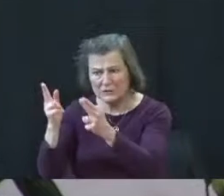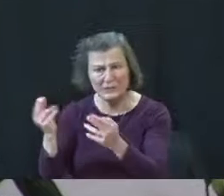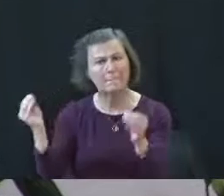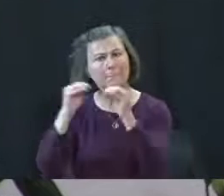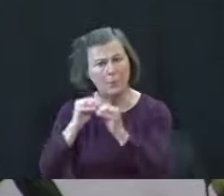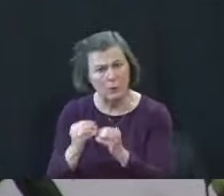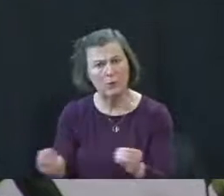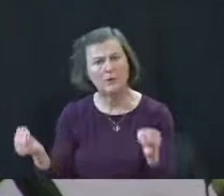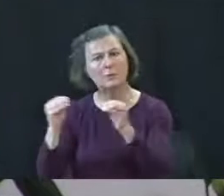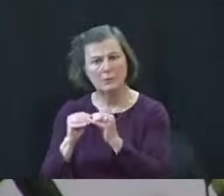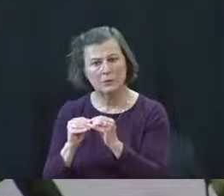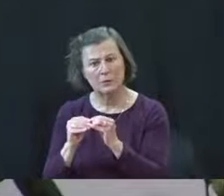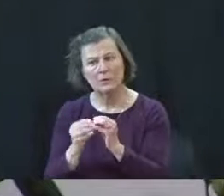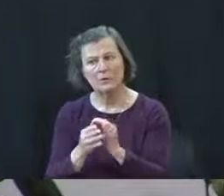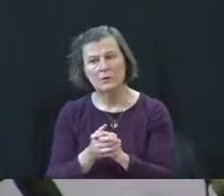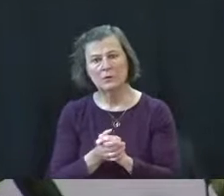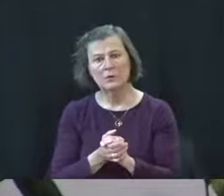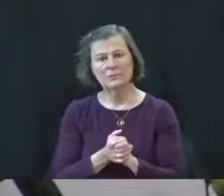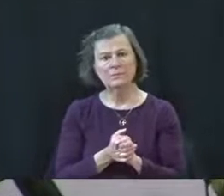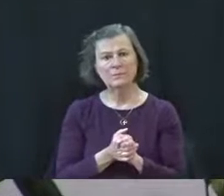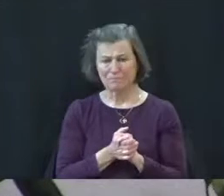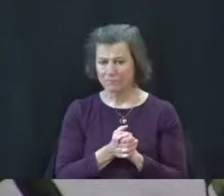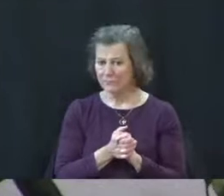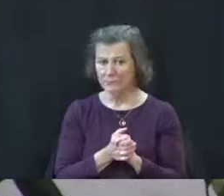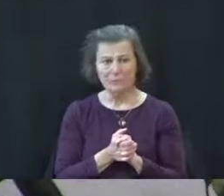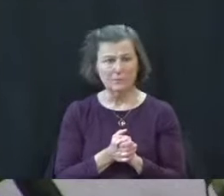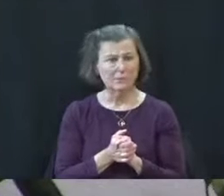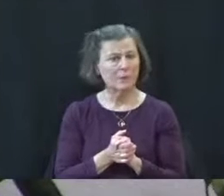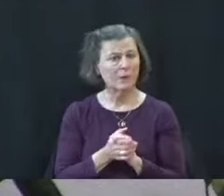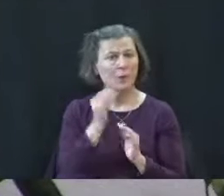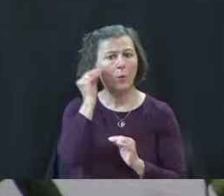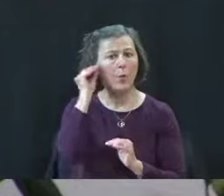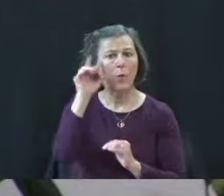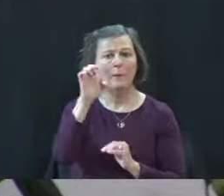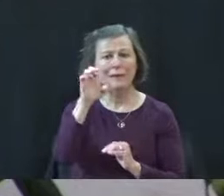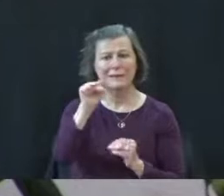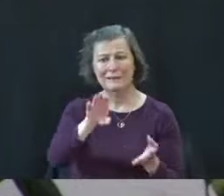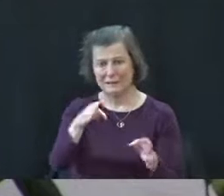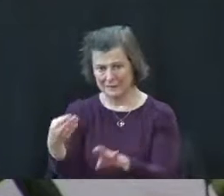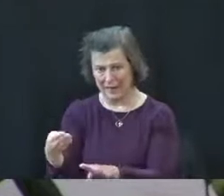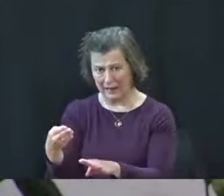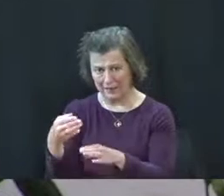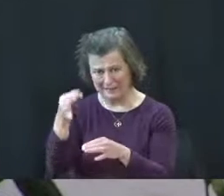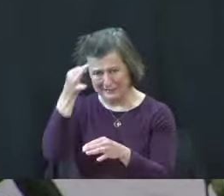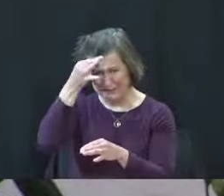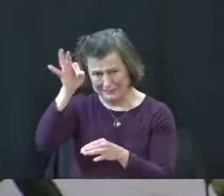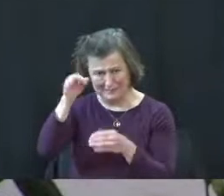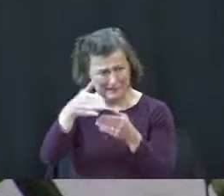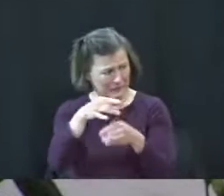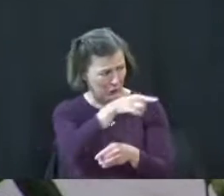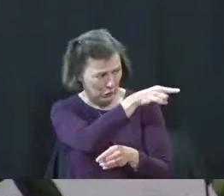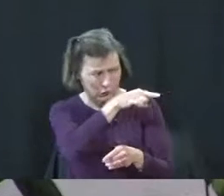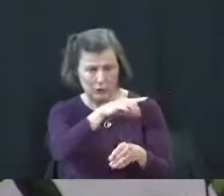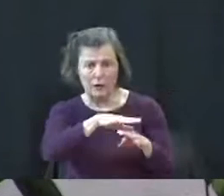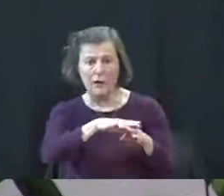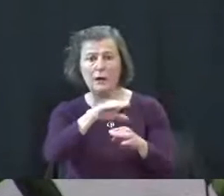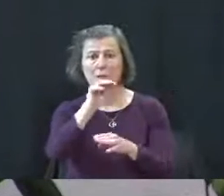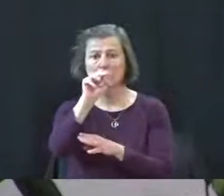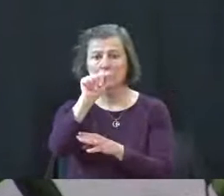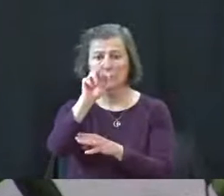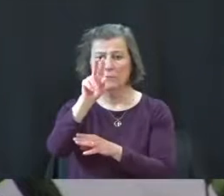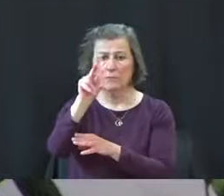A homeless death nearby on Market Street.